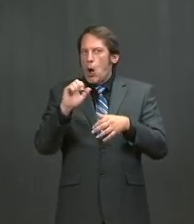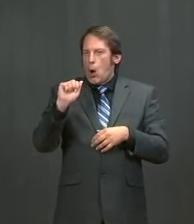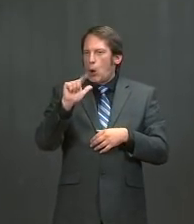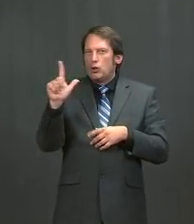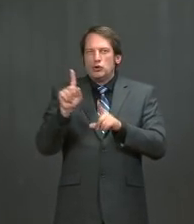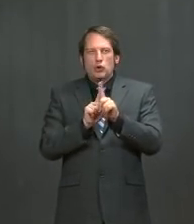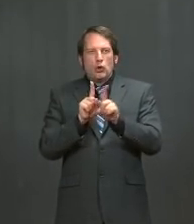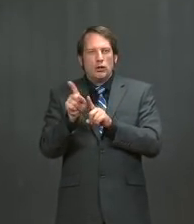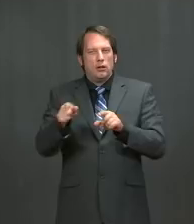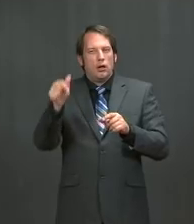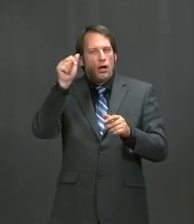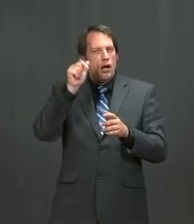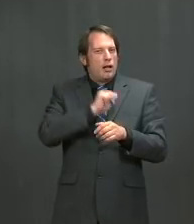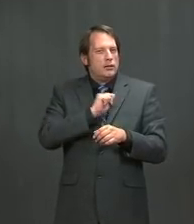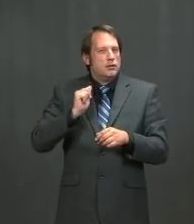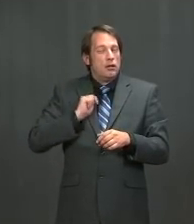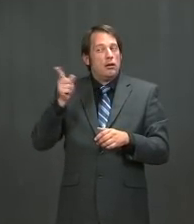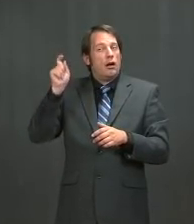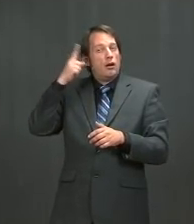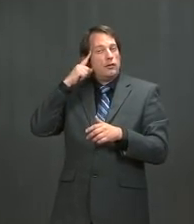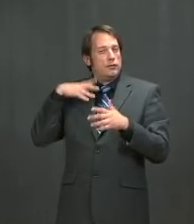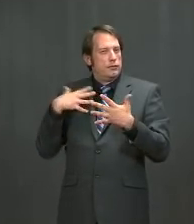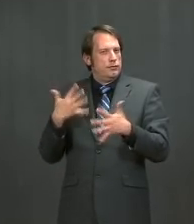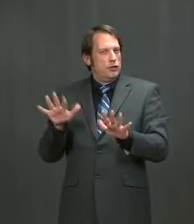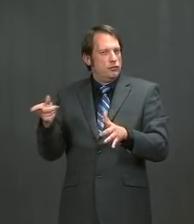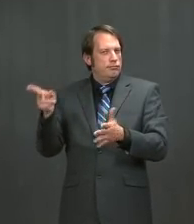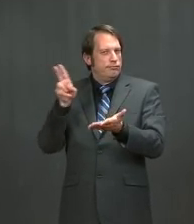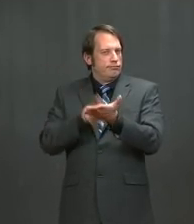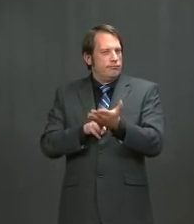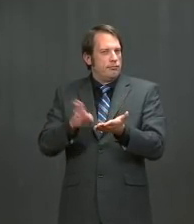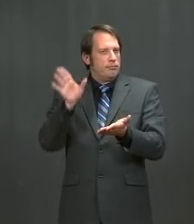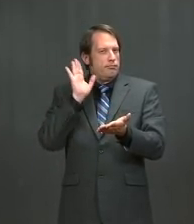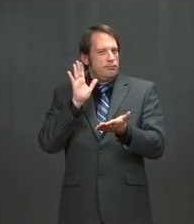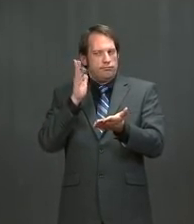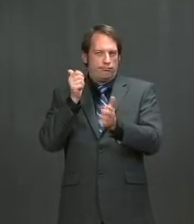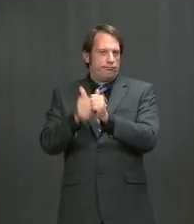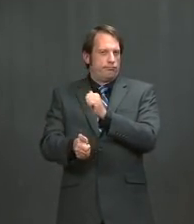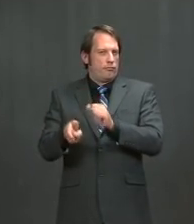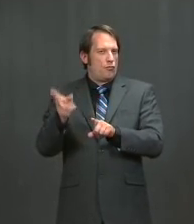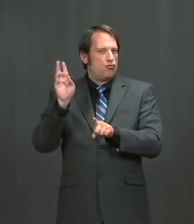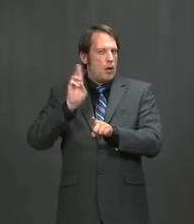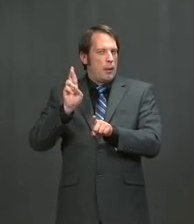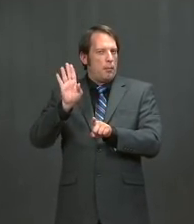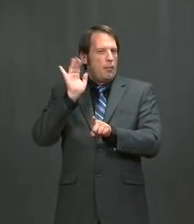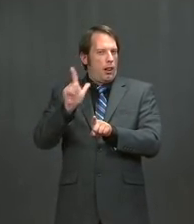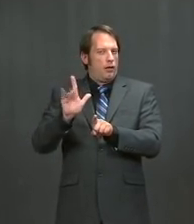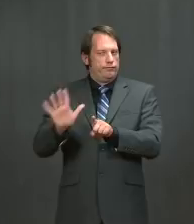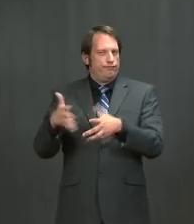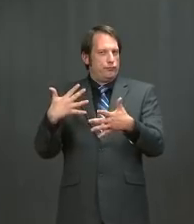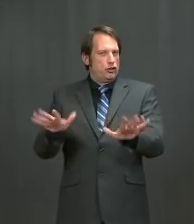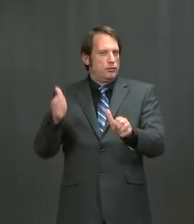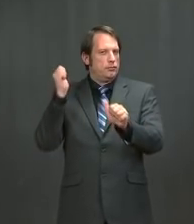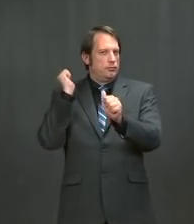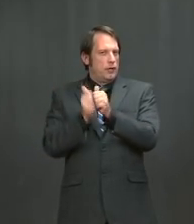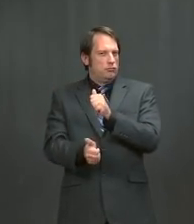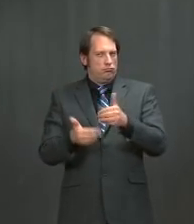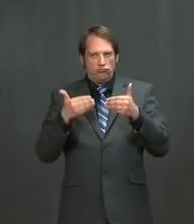passed by the Republican-led state legislature to overhaul how its state elections are run. How do you view this possibility of moving the All-Star Game out of Georgia?"